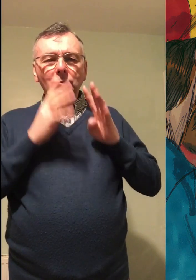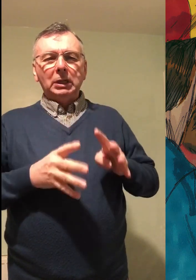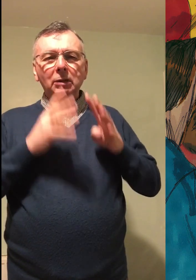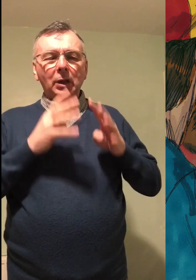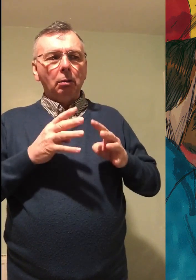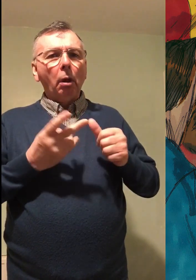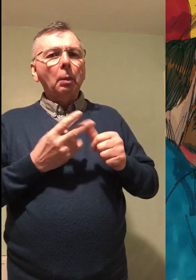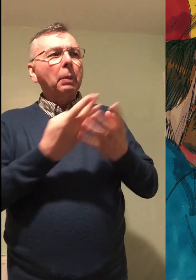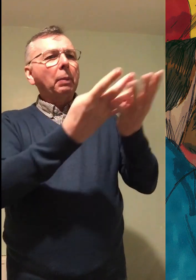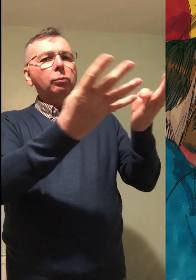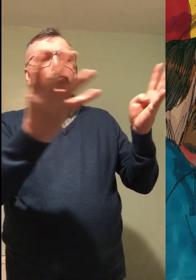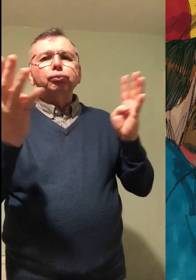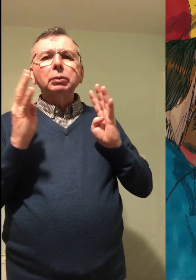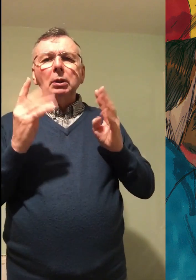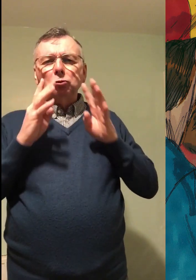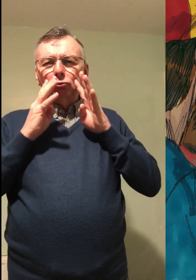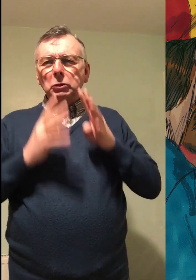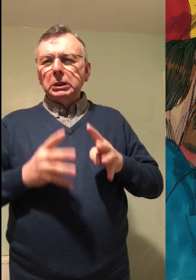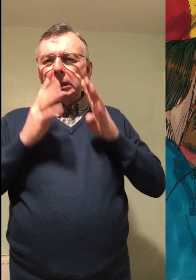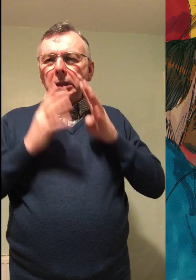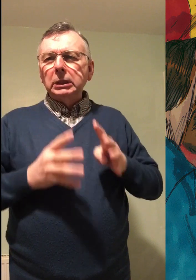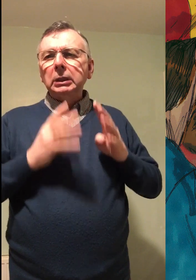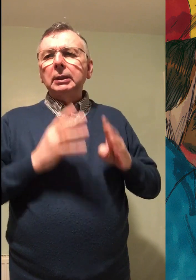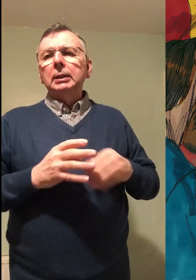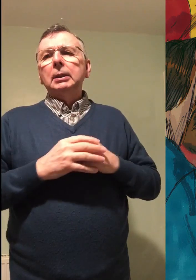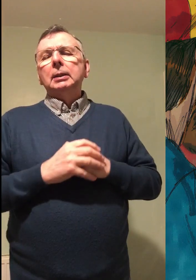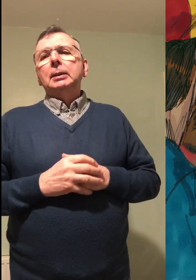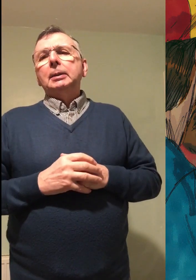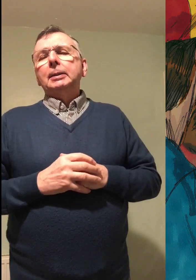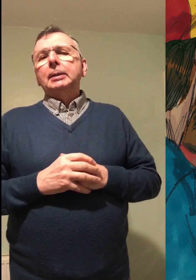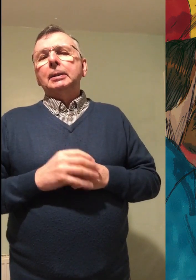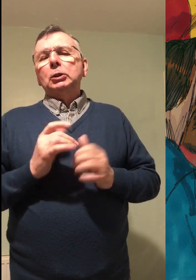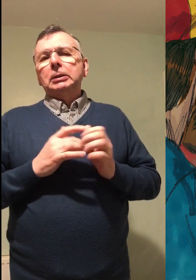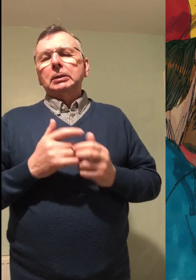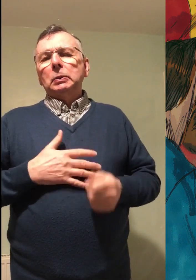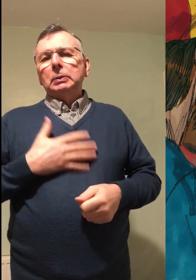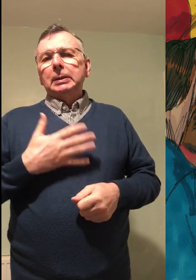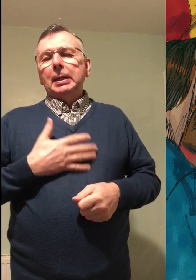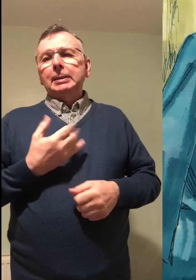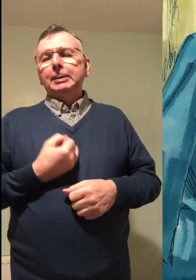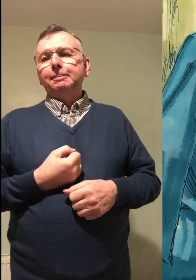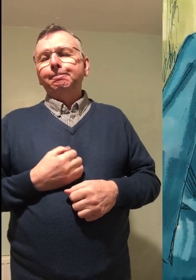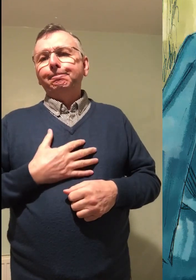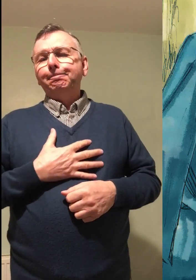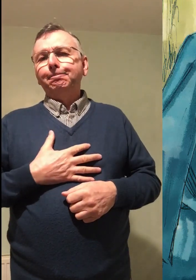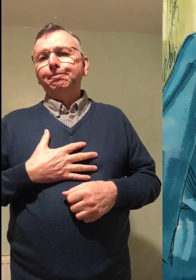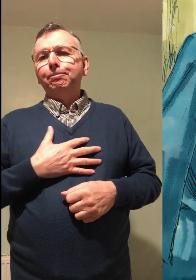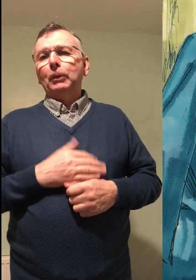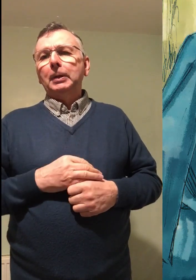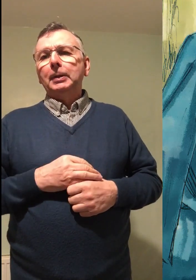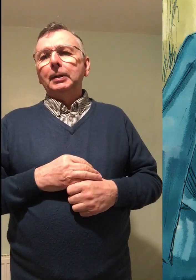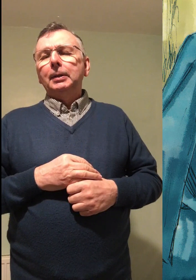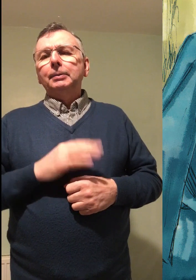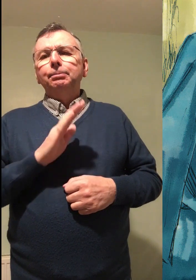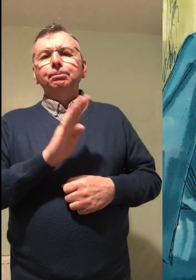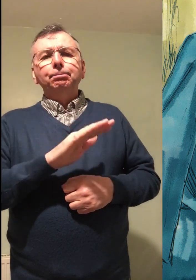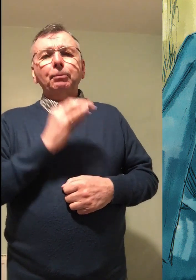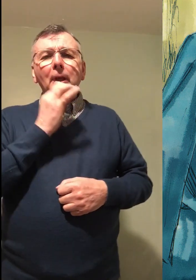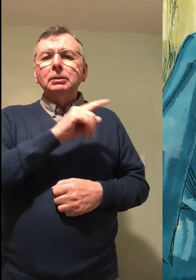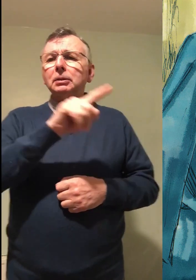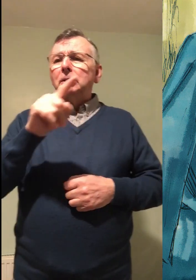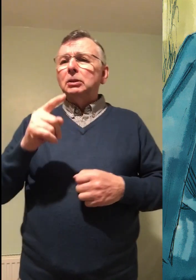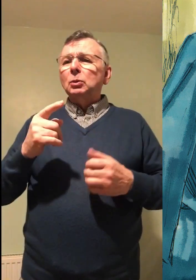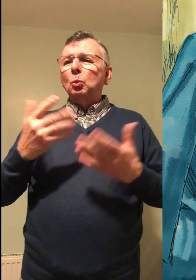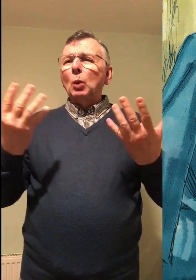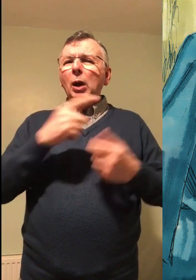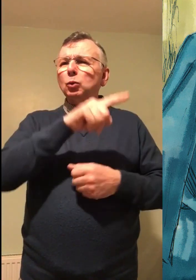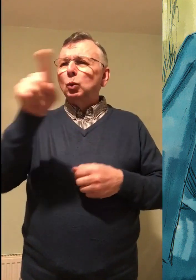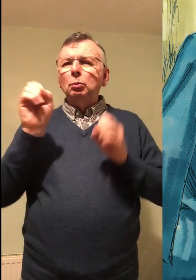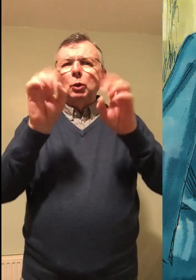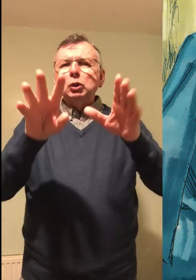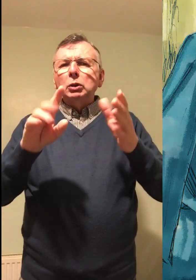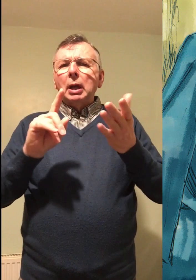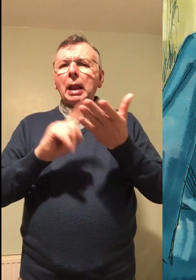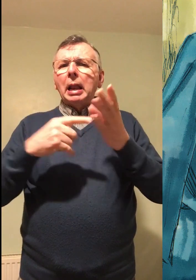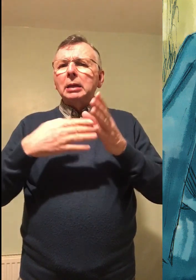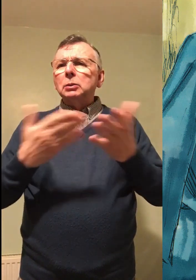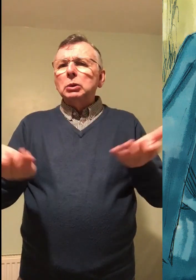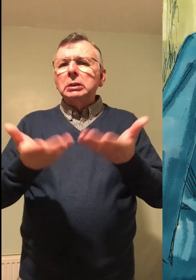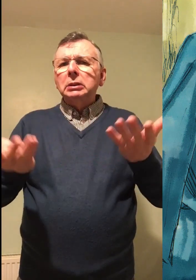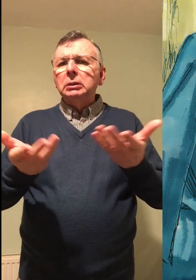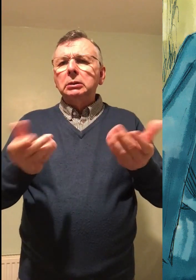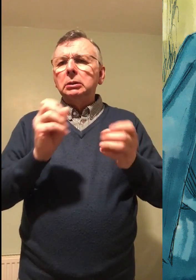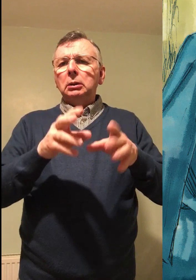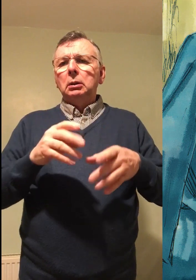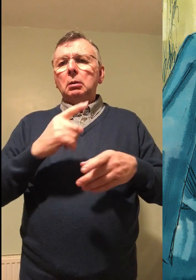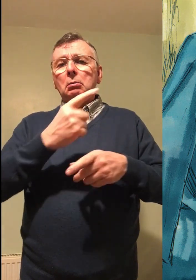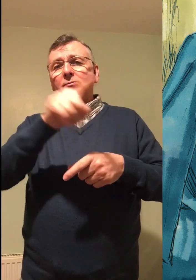have you laid him?” he asked. “Come and see, Lord,” they replied.